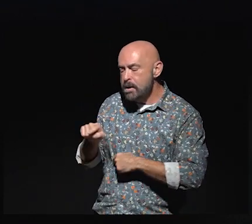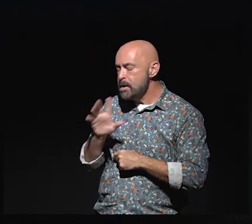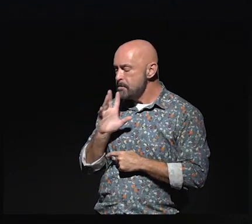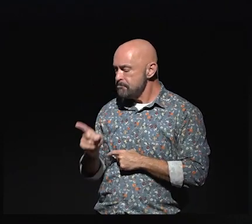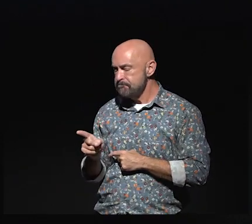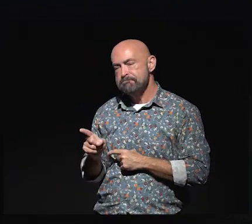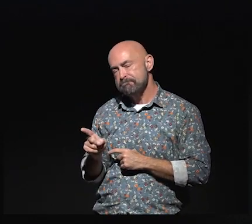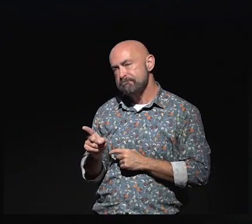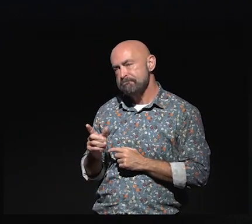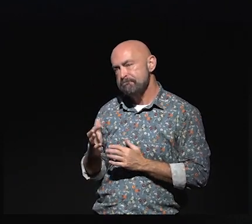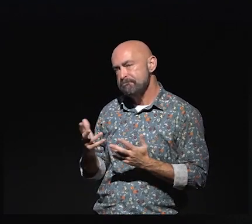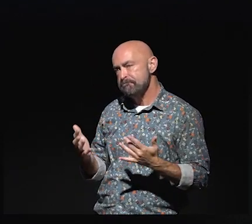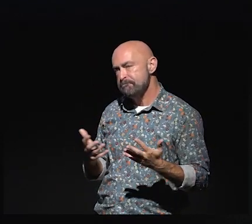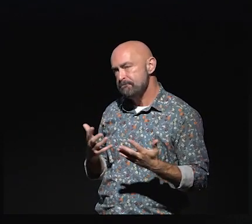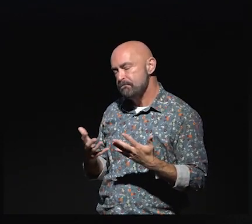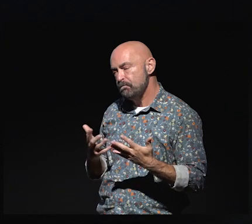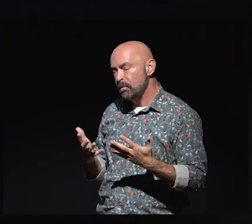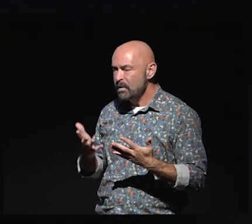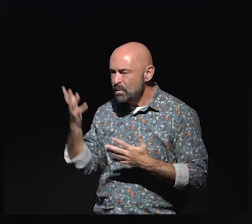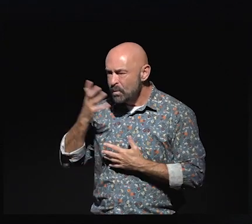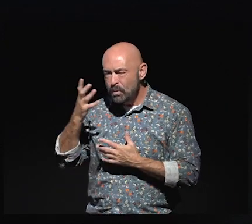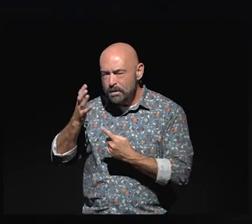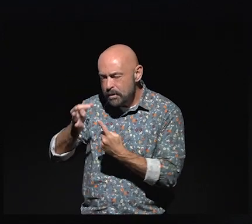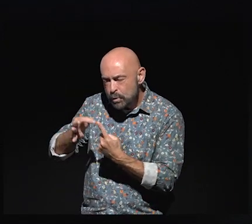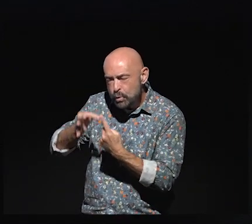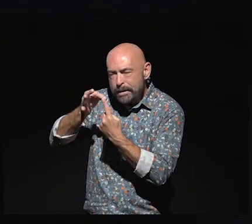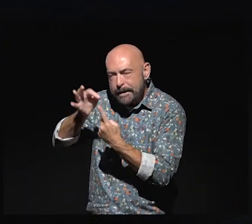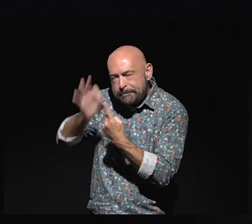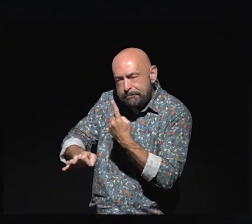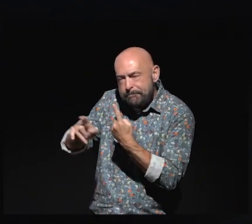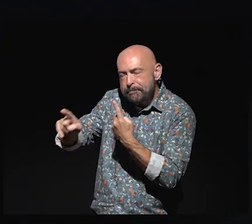one, a unique, classical painting style,